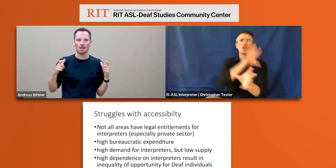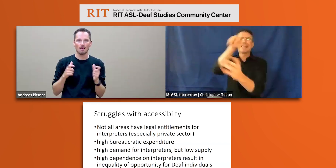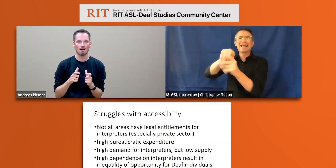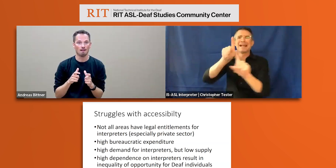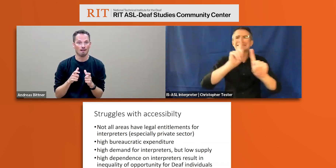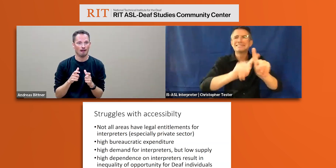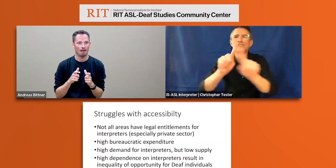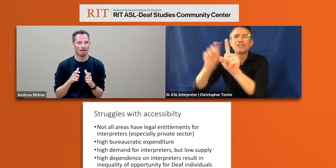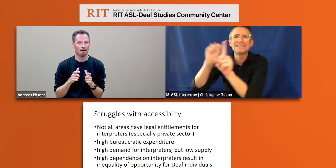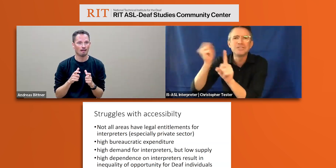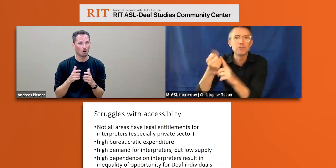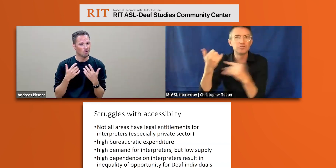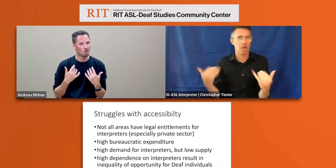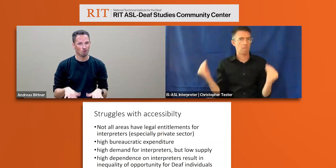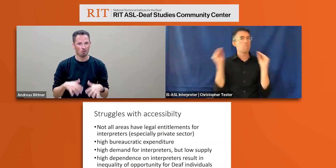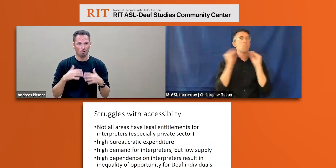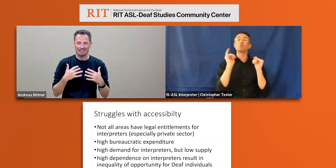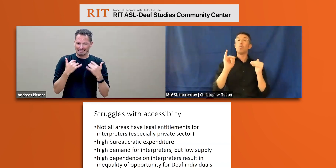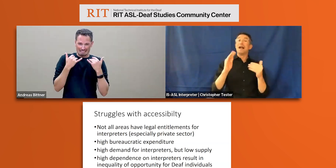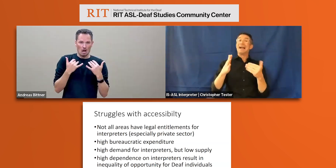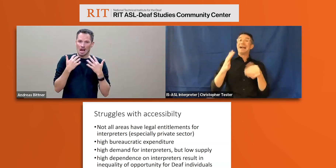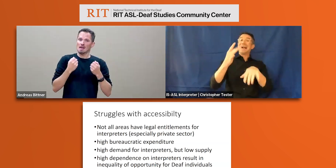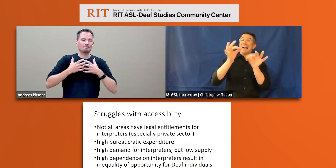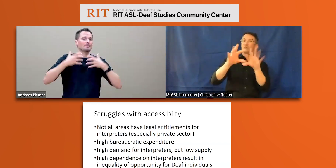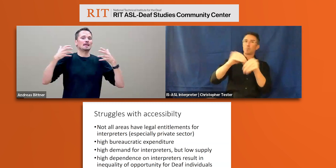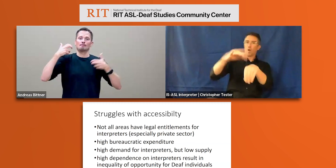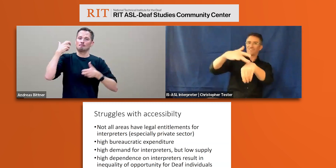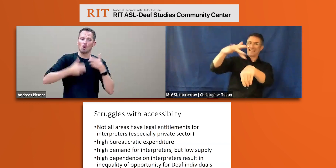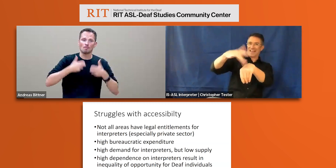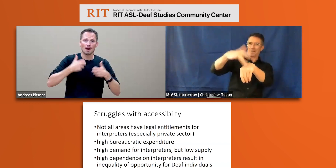So, now we're seeing a lot more interpreters included